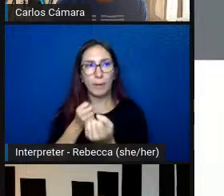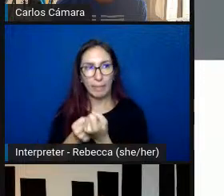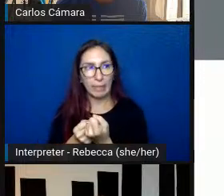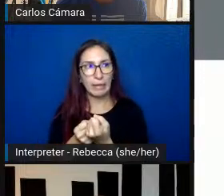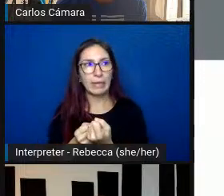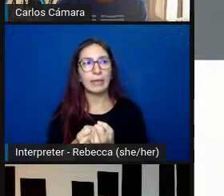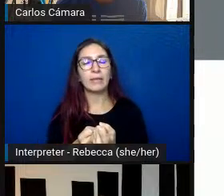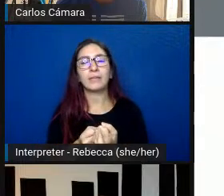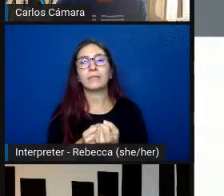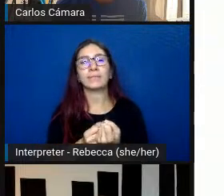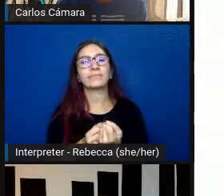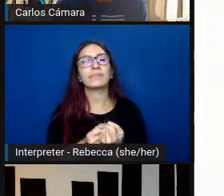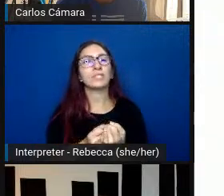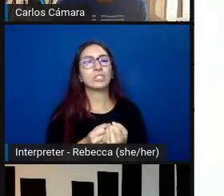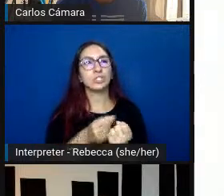finally, .